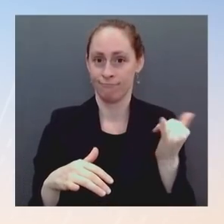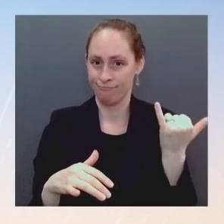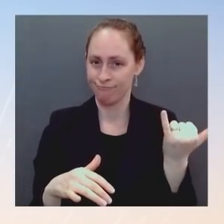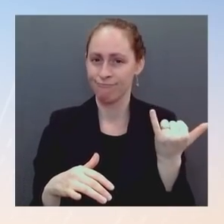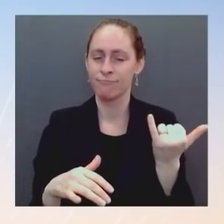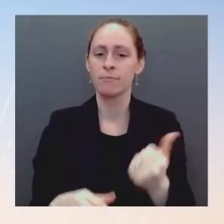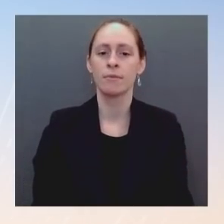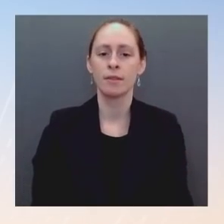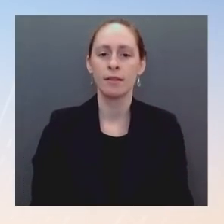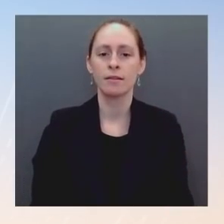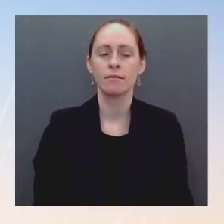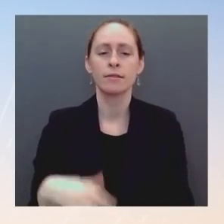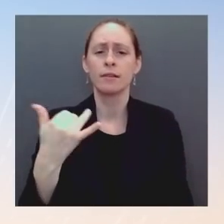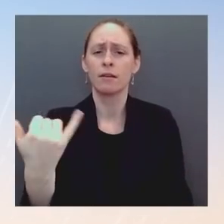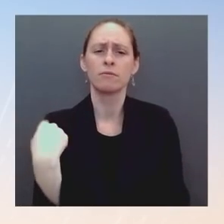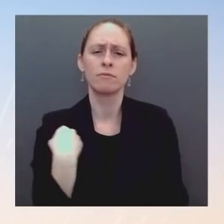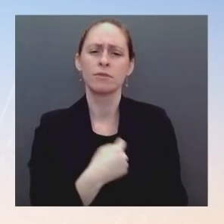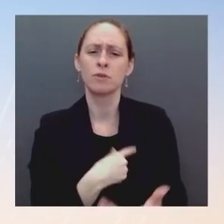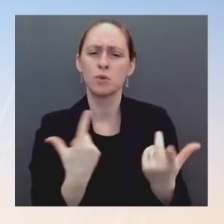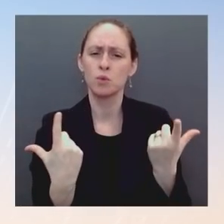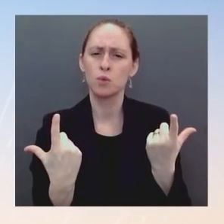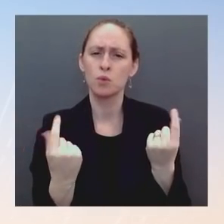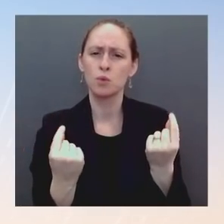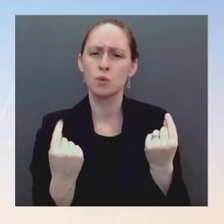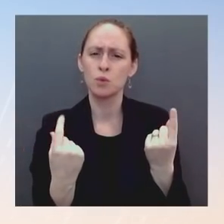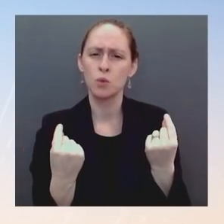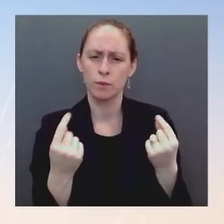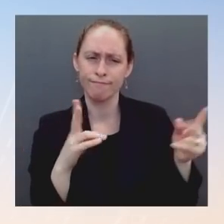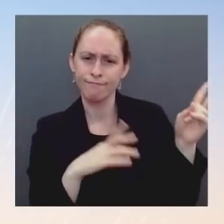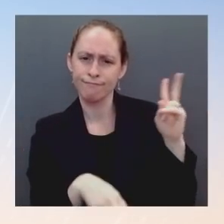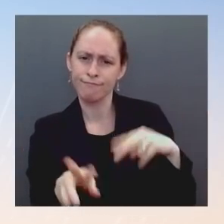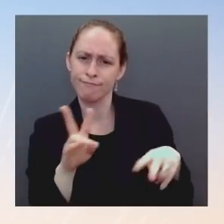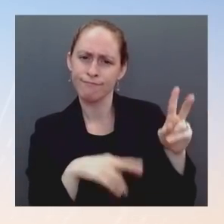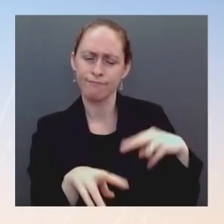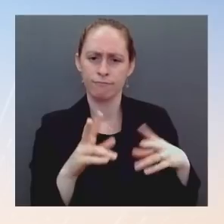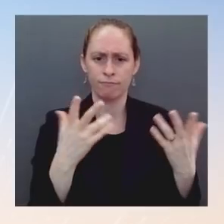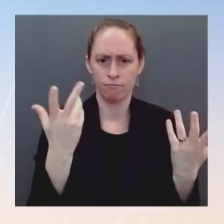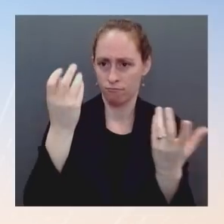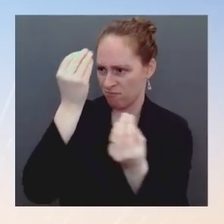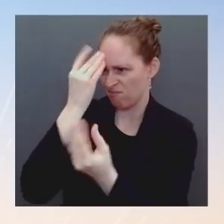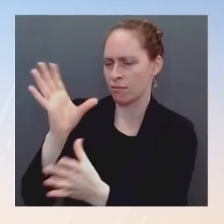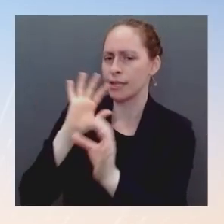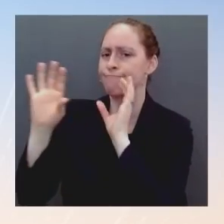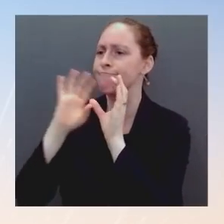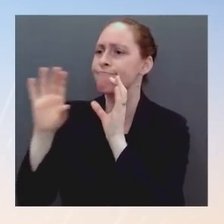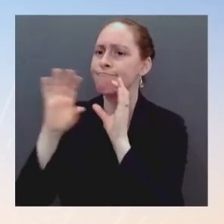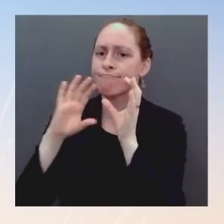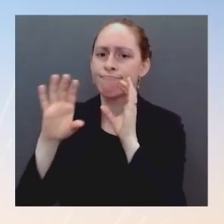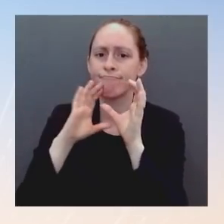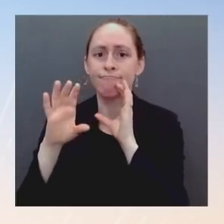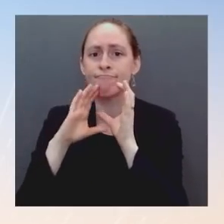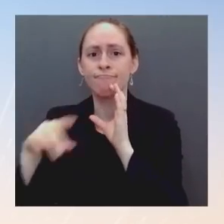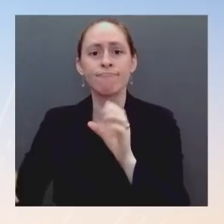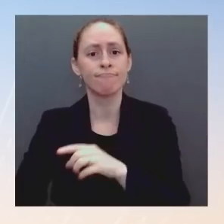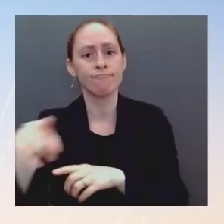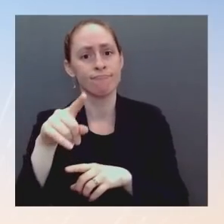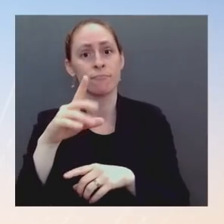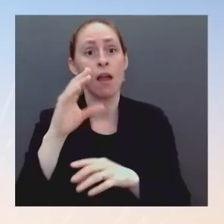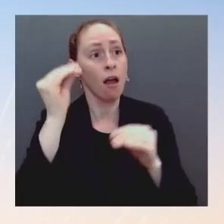and the global community of the seriousness of this threat, even as we work with the Ukrainians, with the Europeans to ensure we are not only preparing them